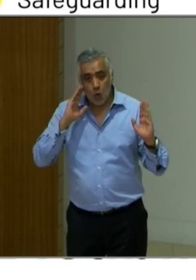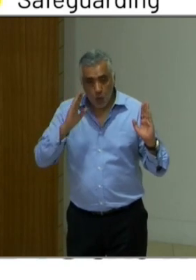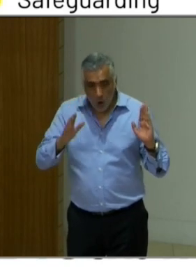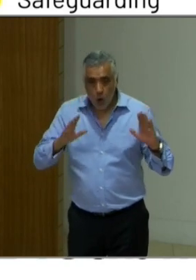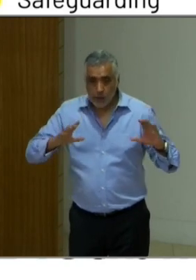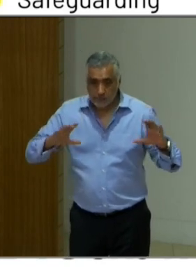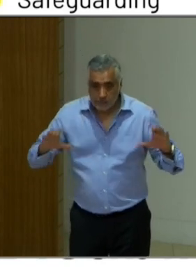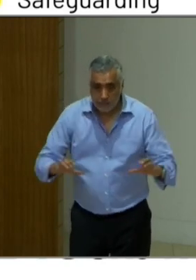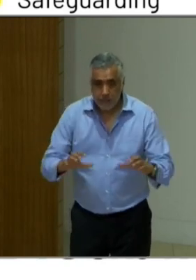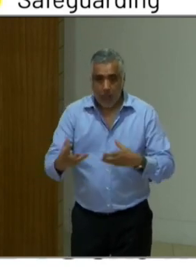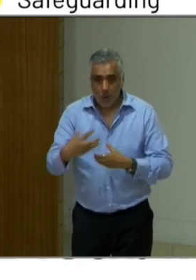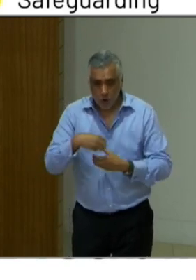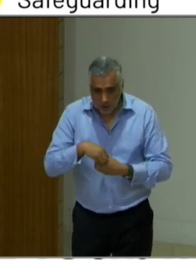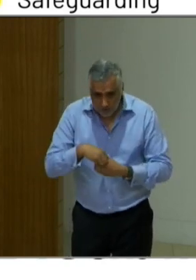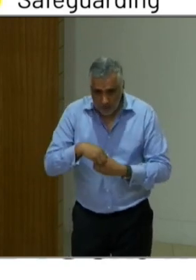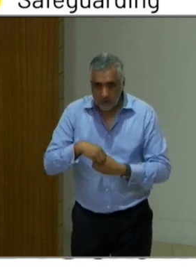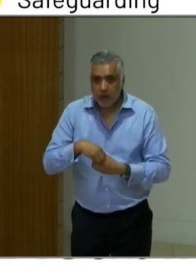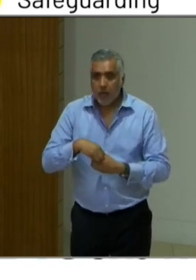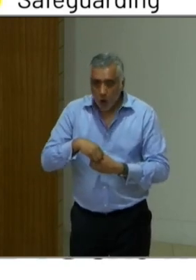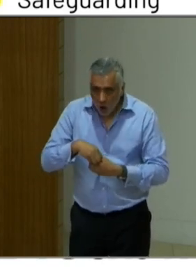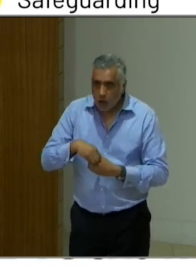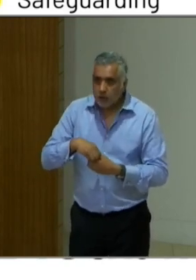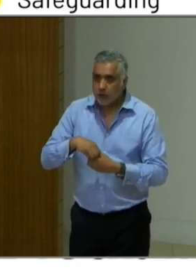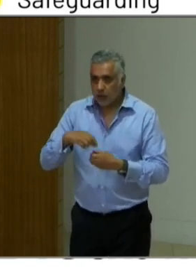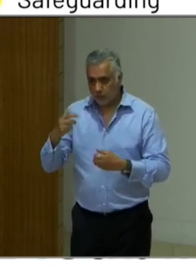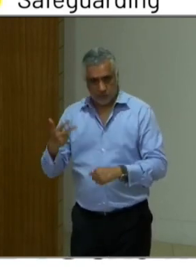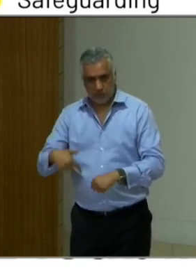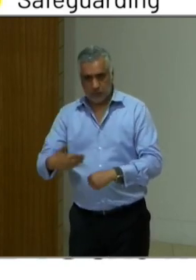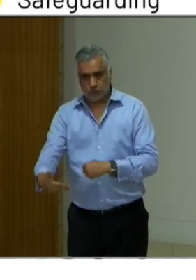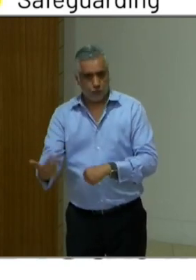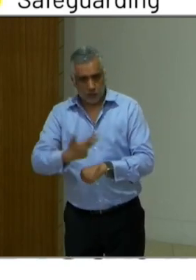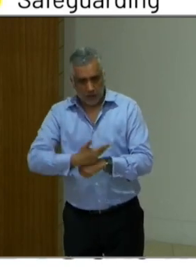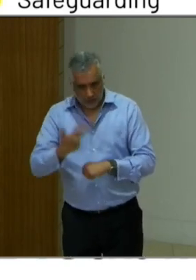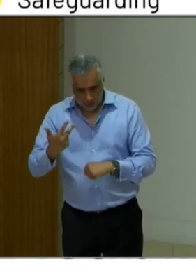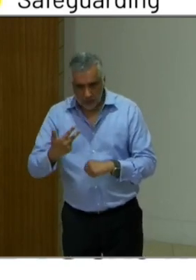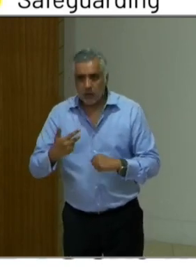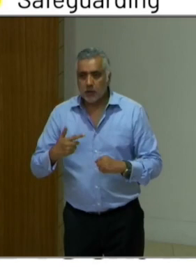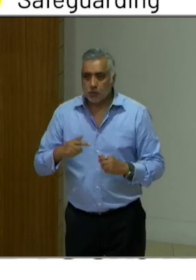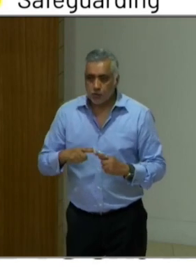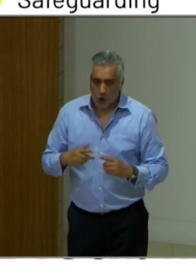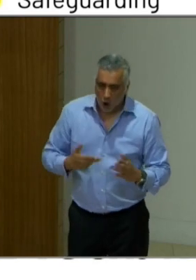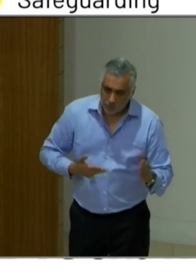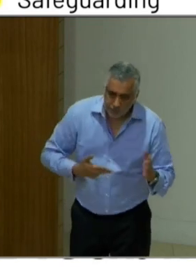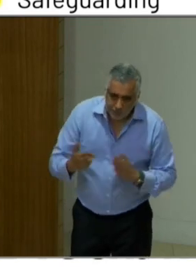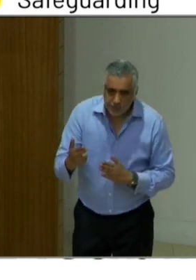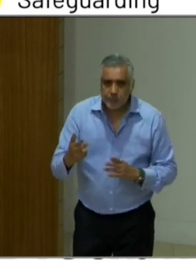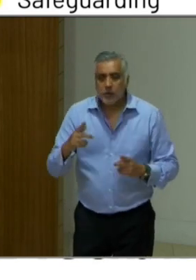participate and engage in the coming three days in all sincerity, collegiality and